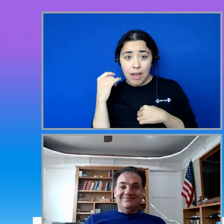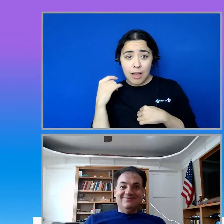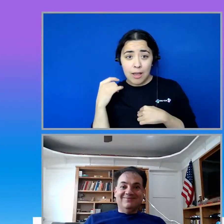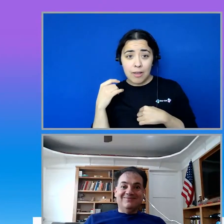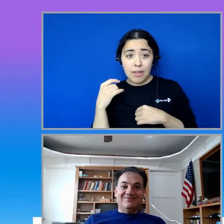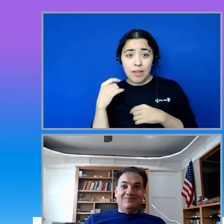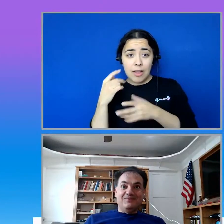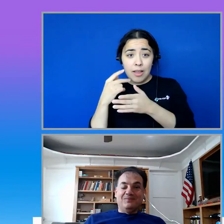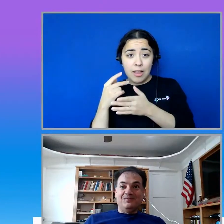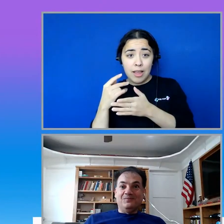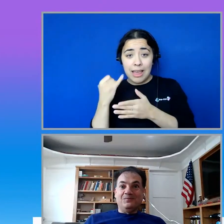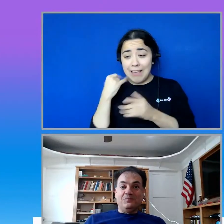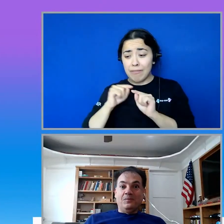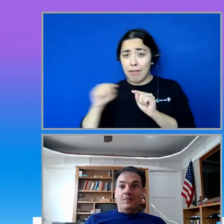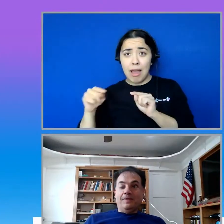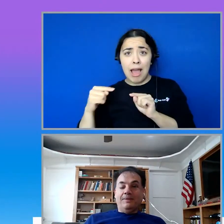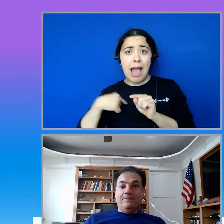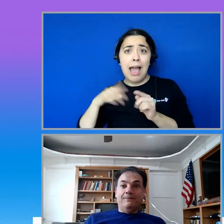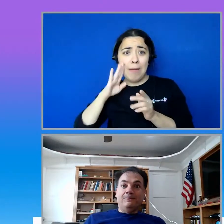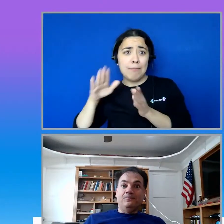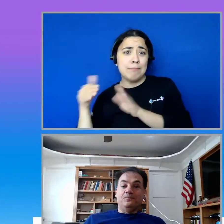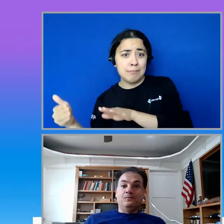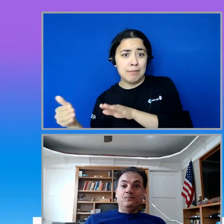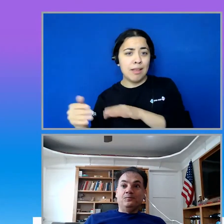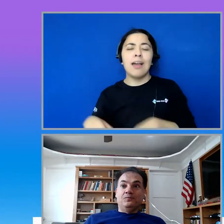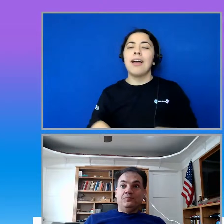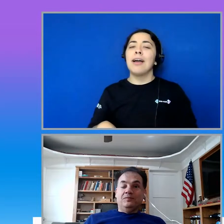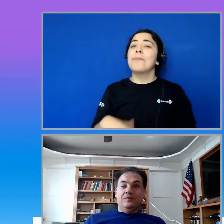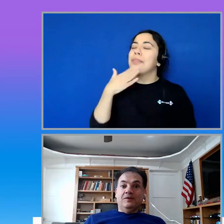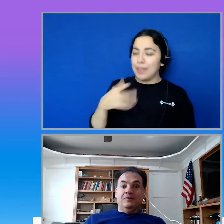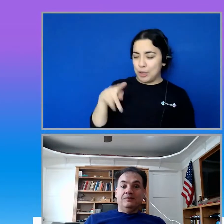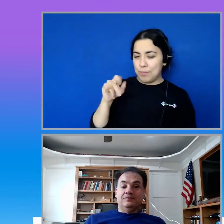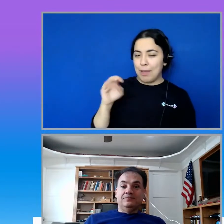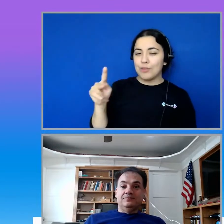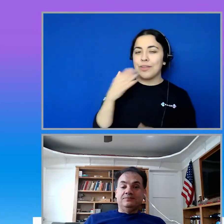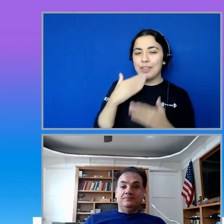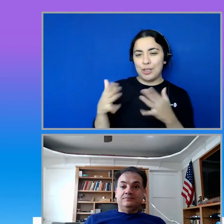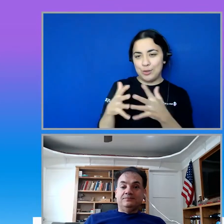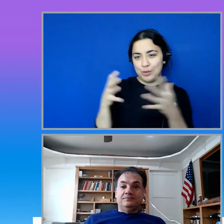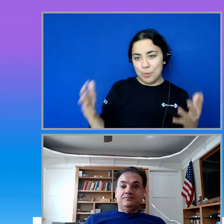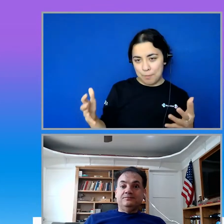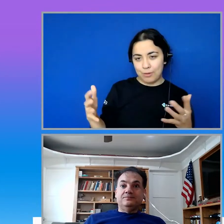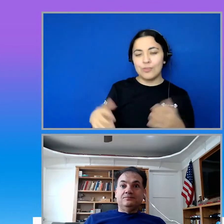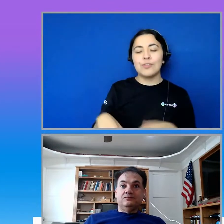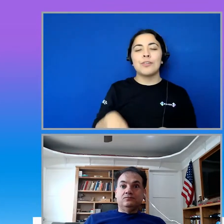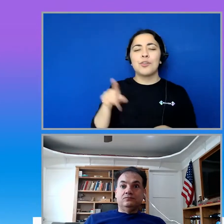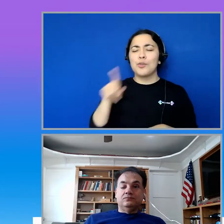All right, Jim Patrick, thank you so, so much. Really, really